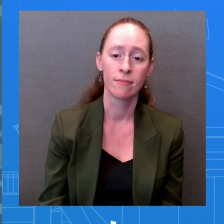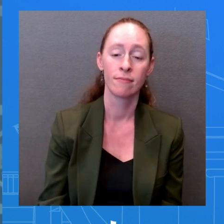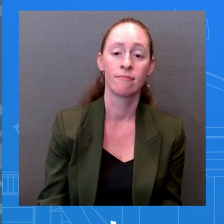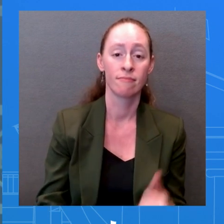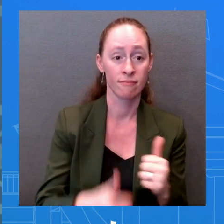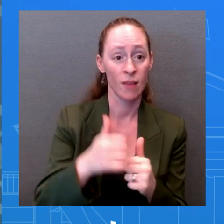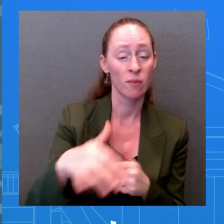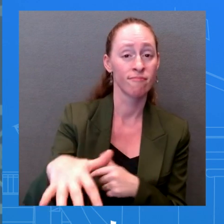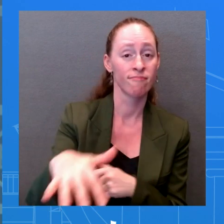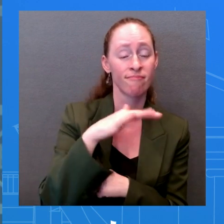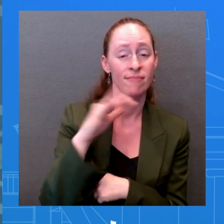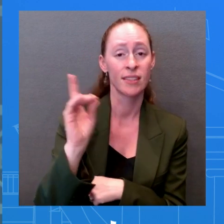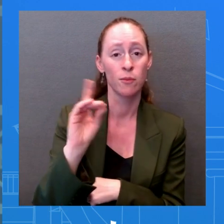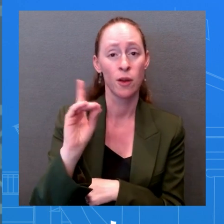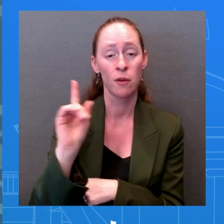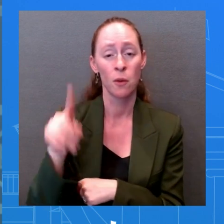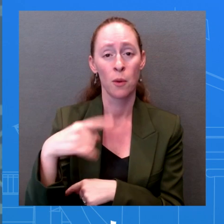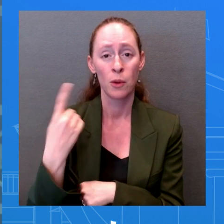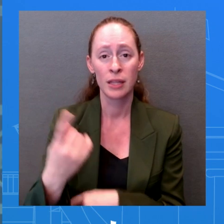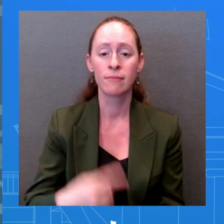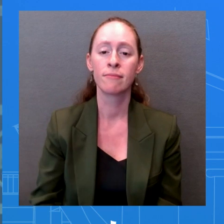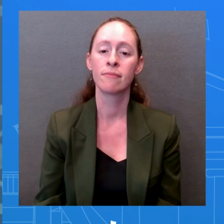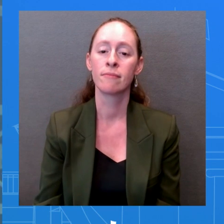for Medicare recipients -- capped -- capped that at $2,000,